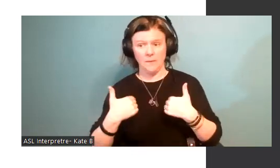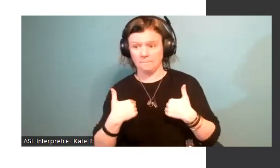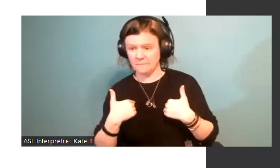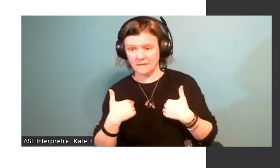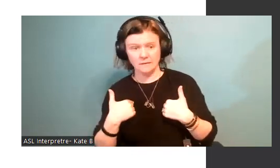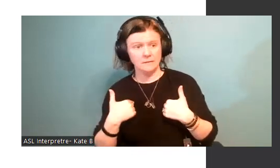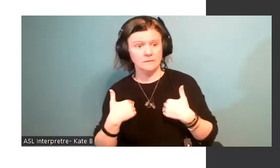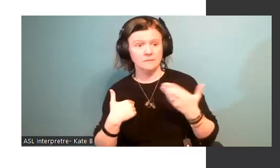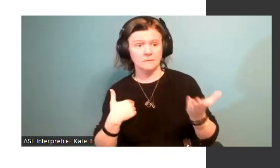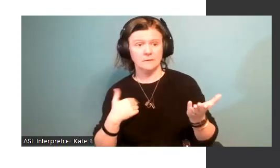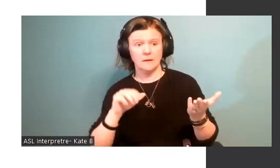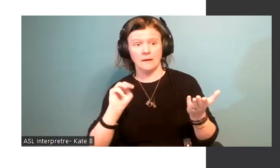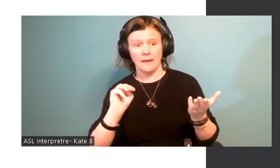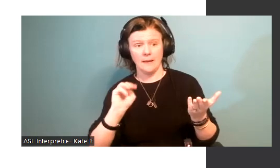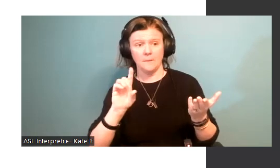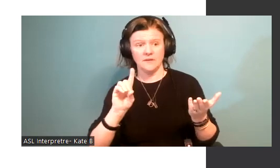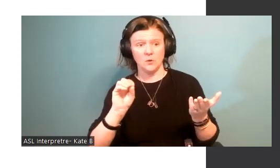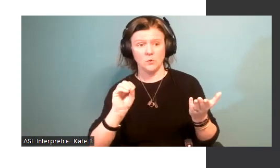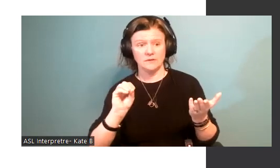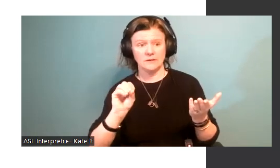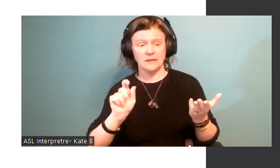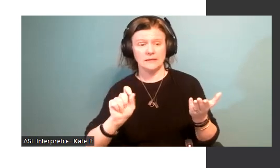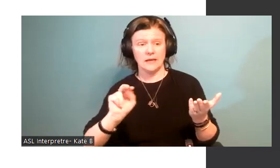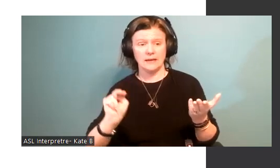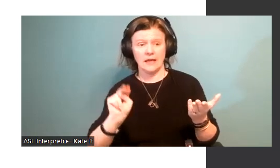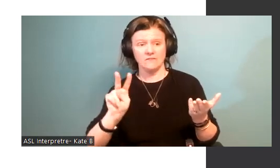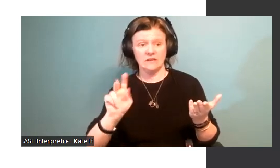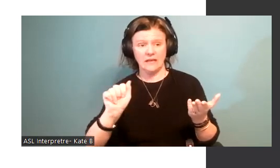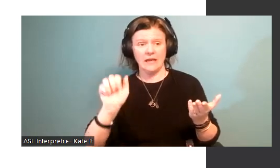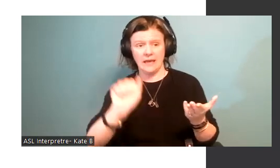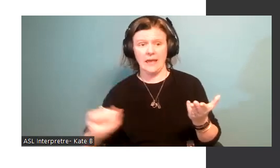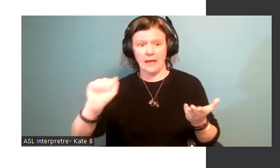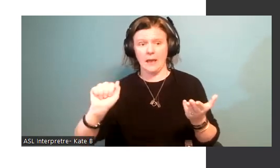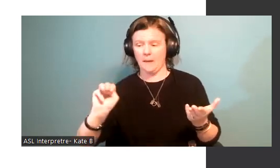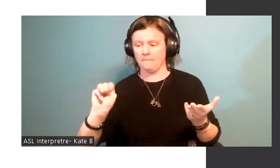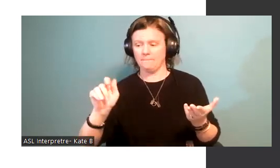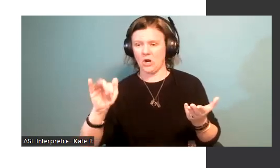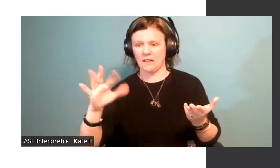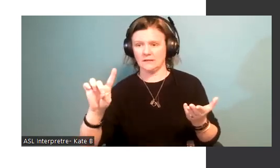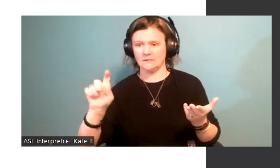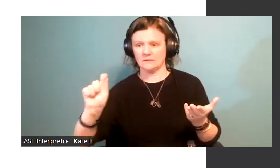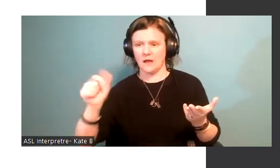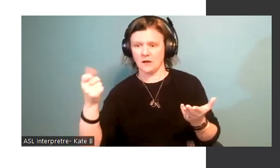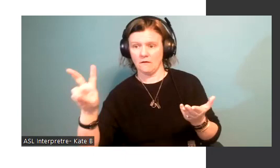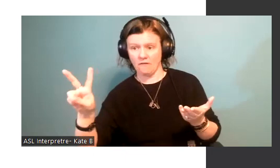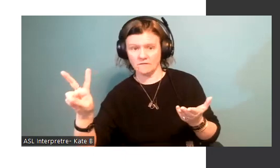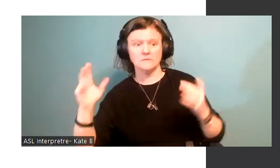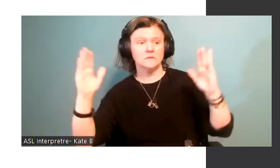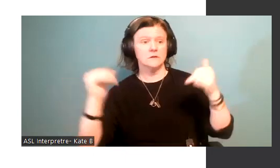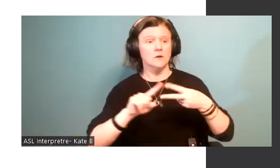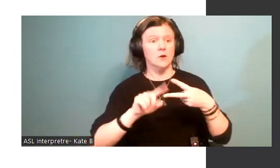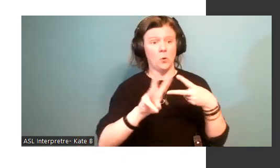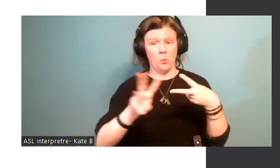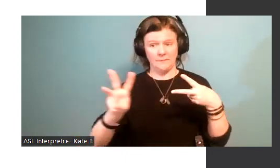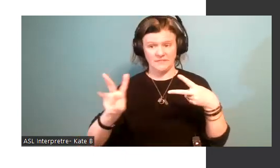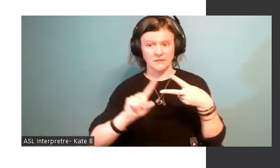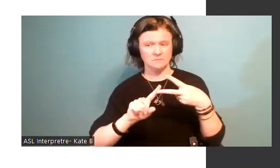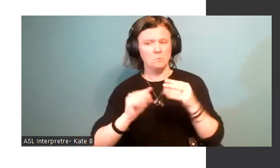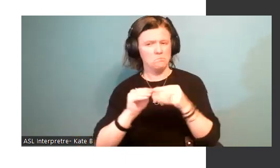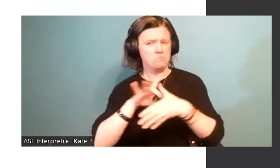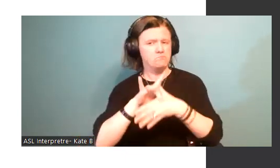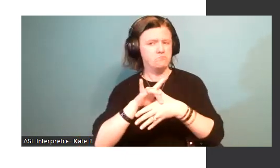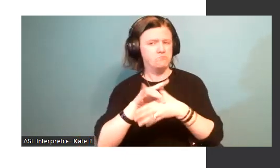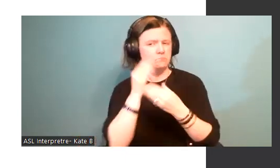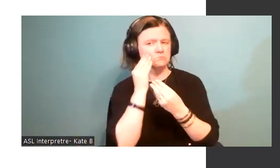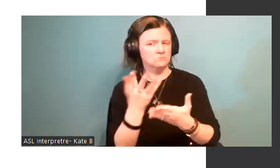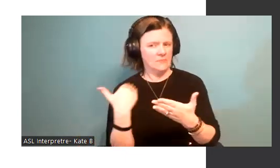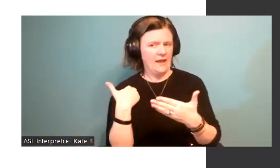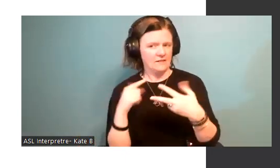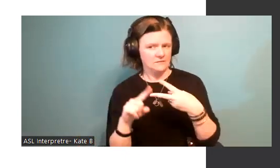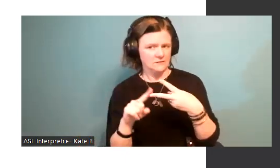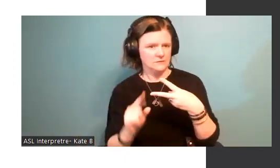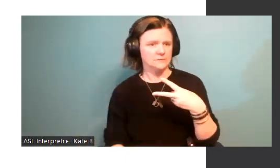information. It is in the slide deck. If you